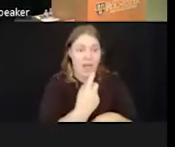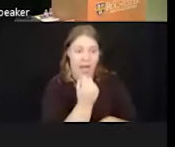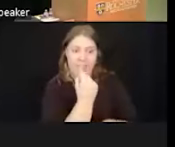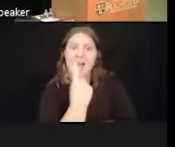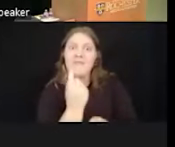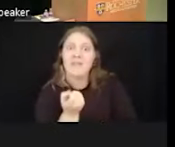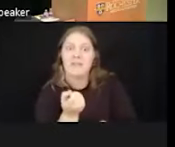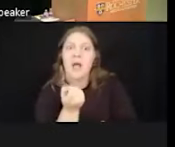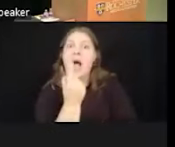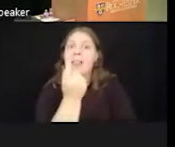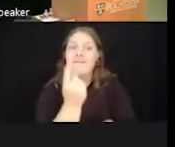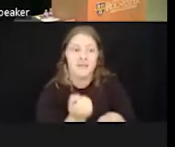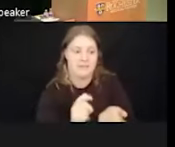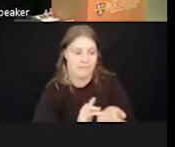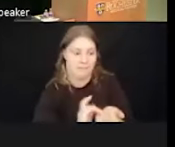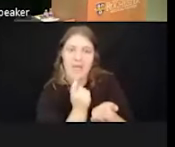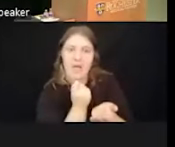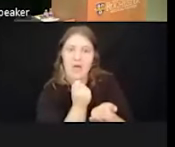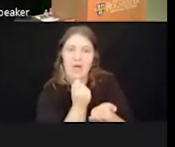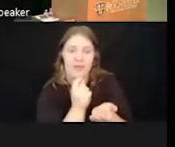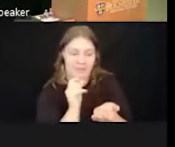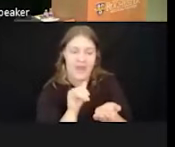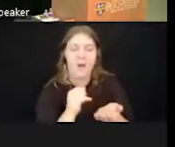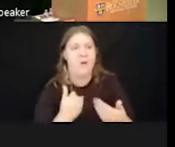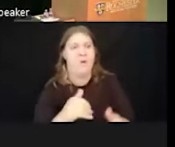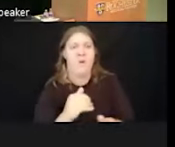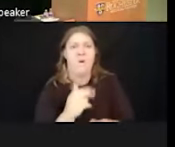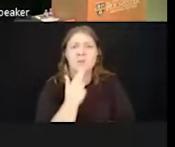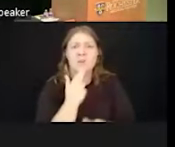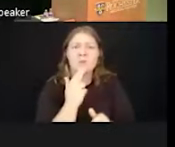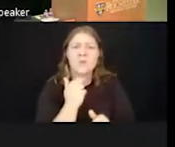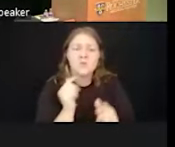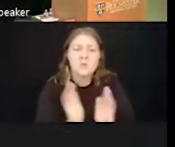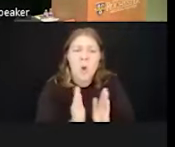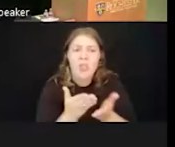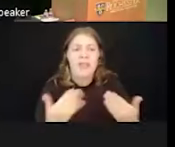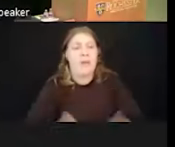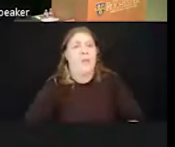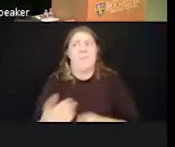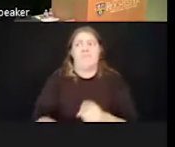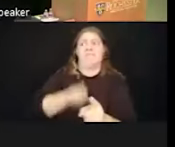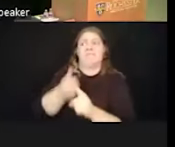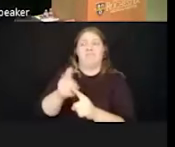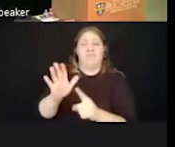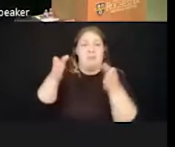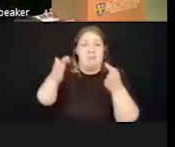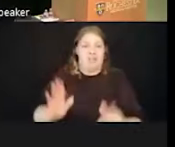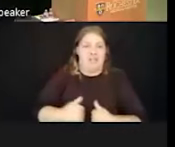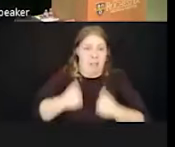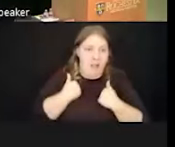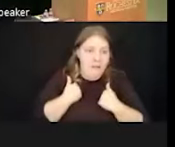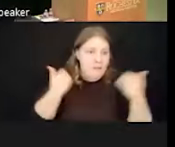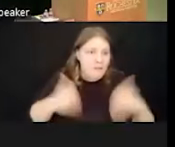thing could have such a major impact on a person's life I'm going to have one last question go I'm Dr